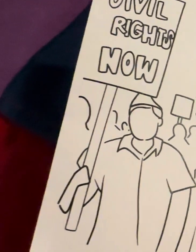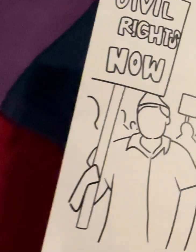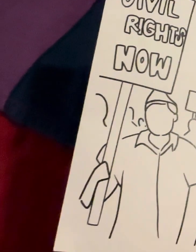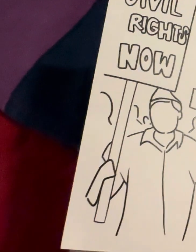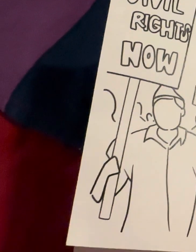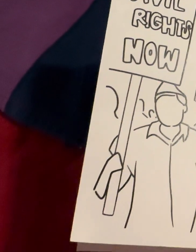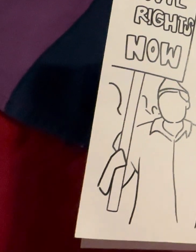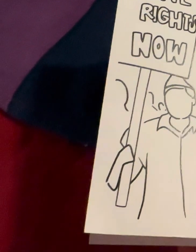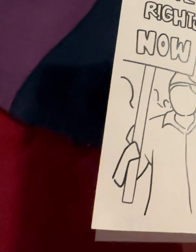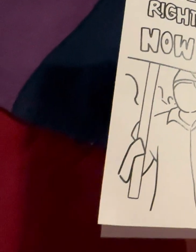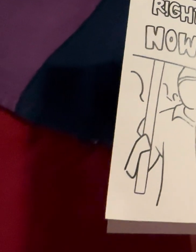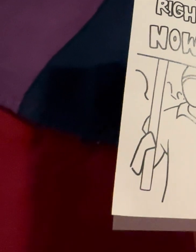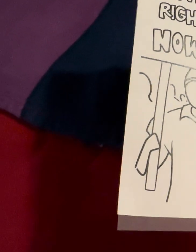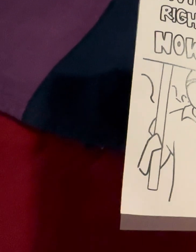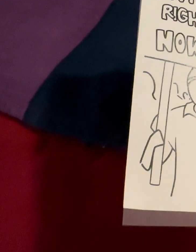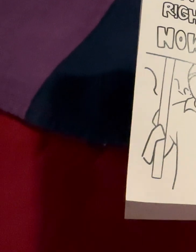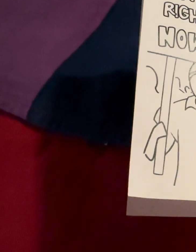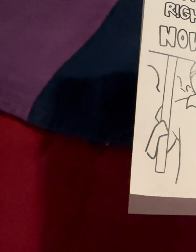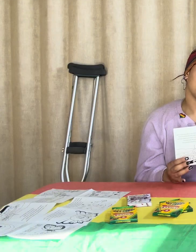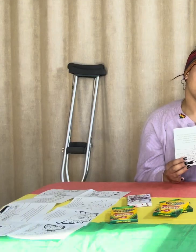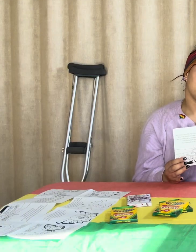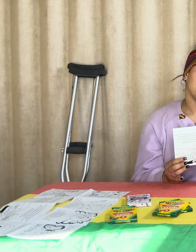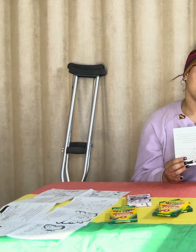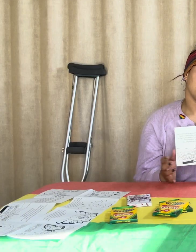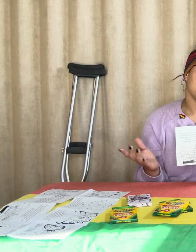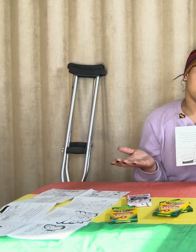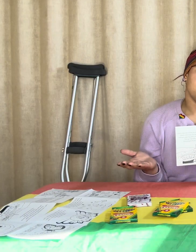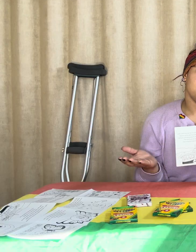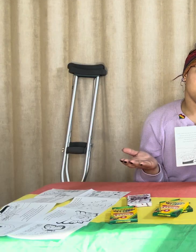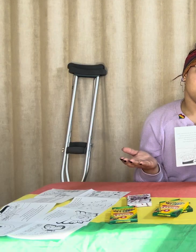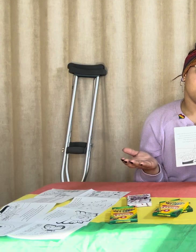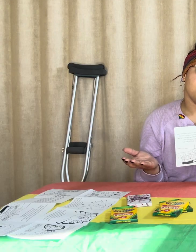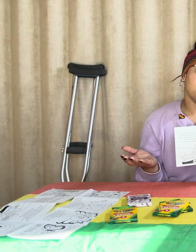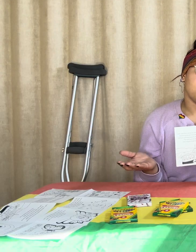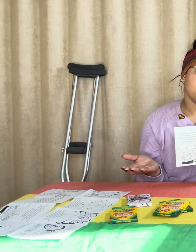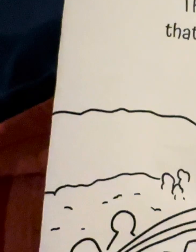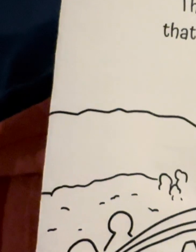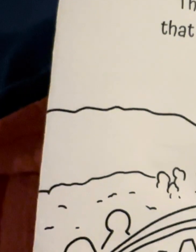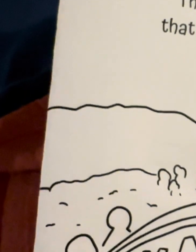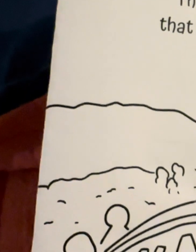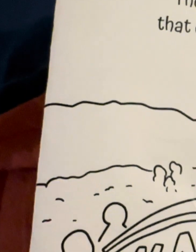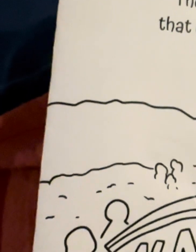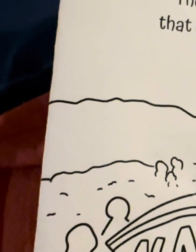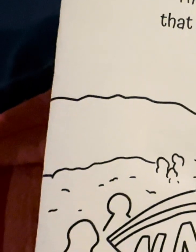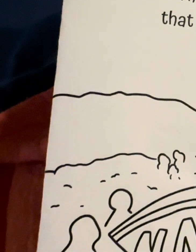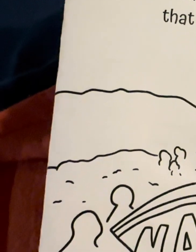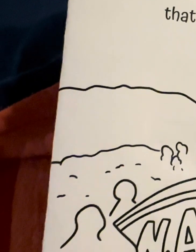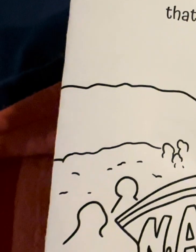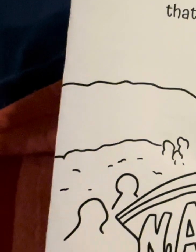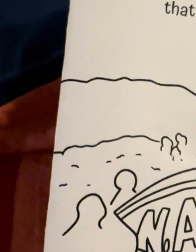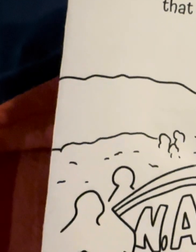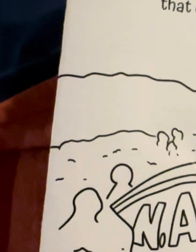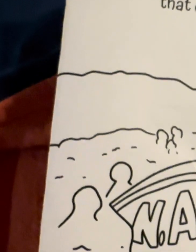unfortunately, people of color were not allowed to vote and stuff like that. So that's what they were,